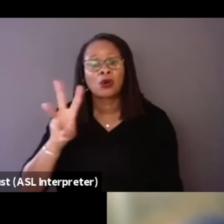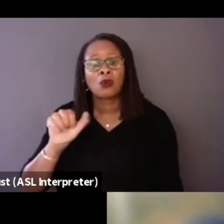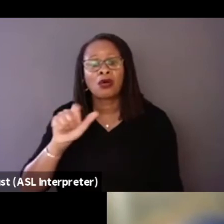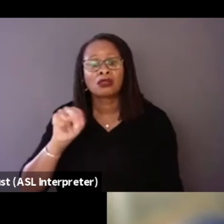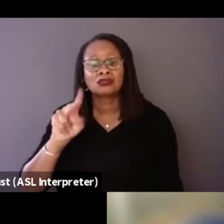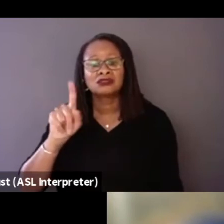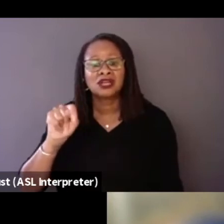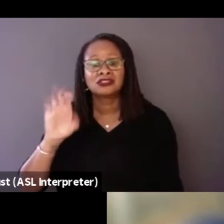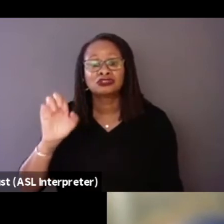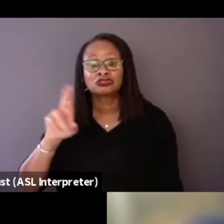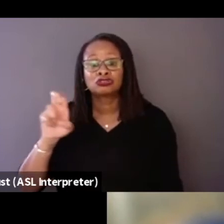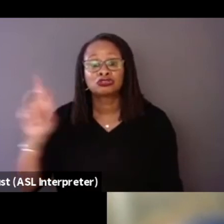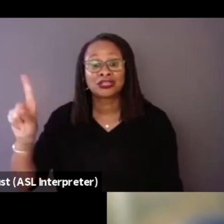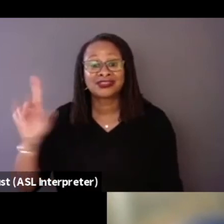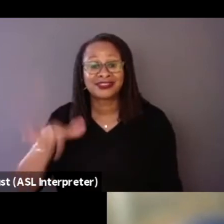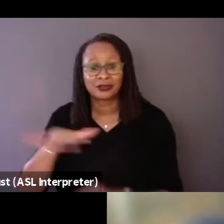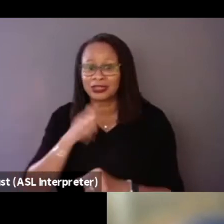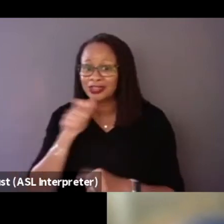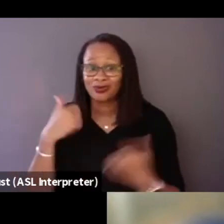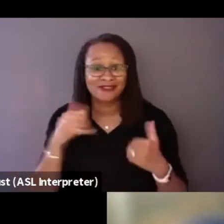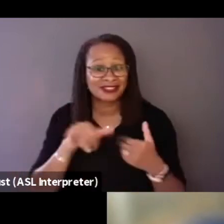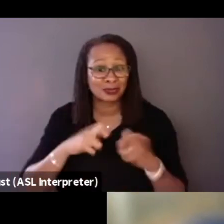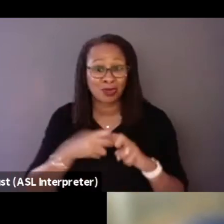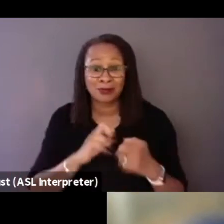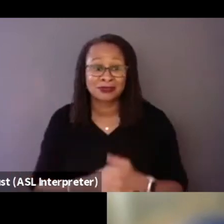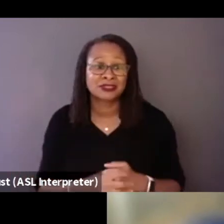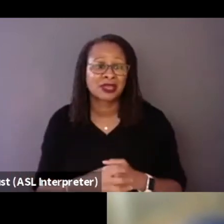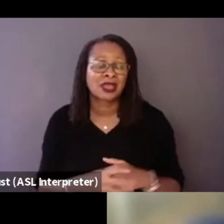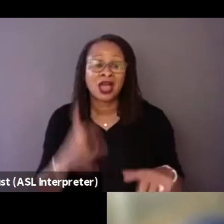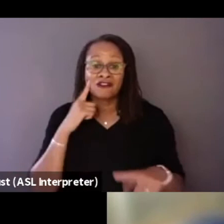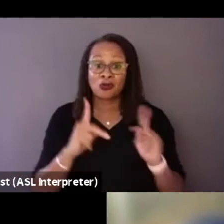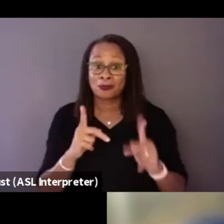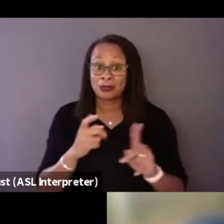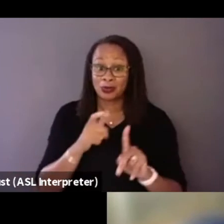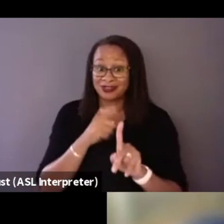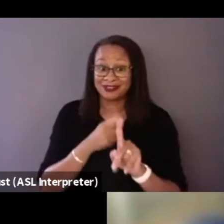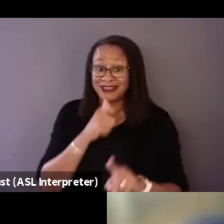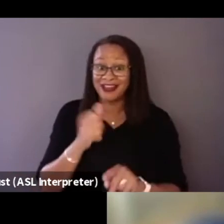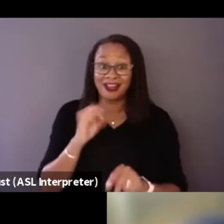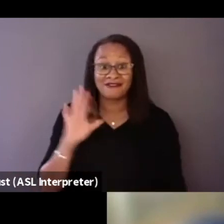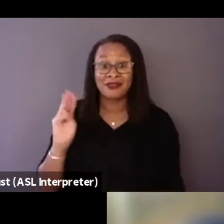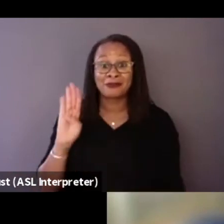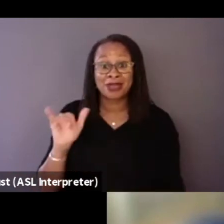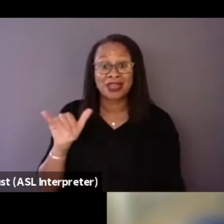how those issues were affecting their day to day lives. For those of you that are not from the Bay Area, the names of the places that Pete is naming,